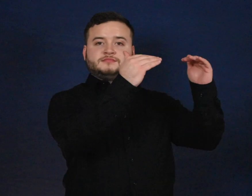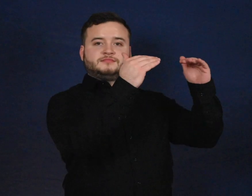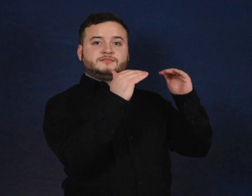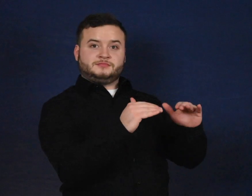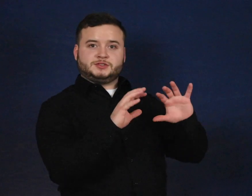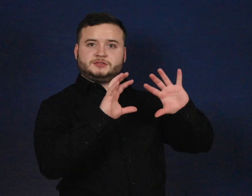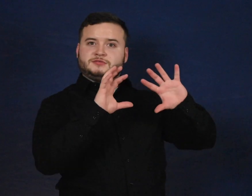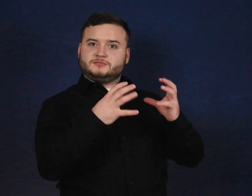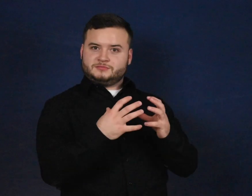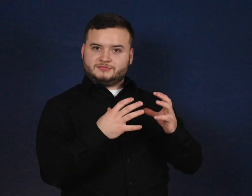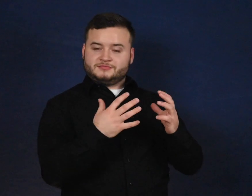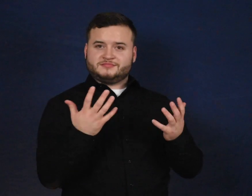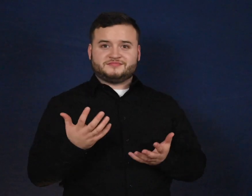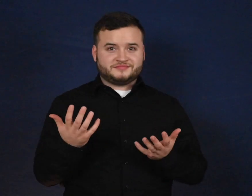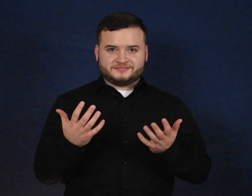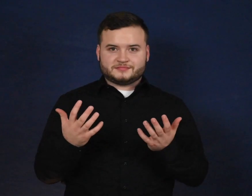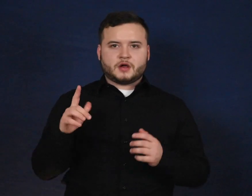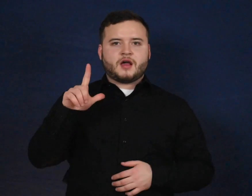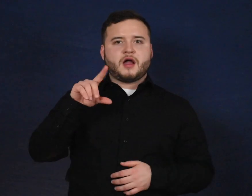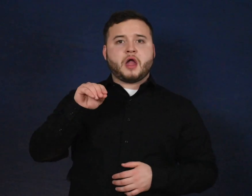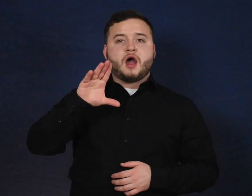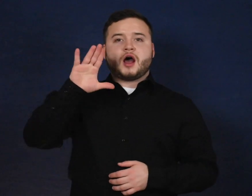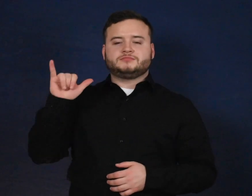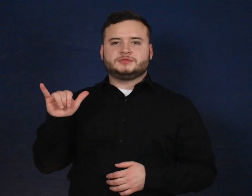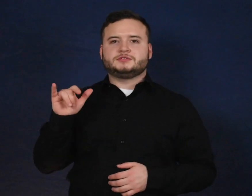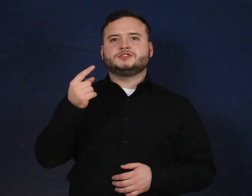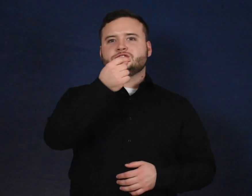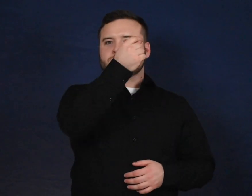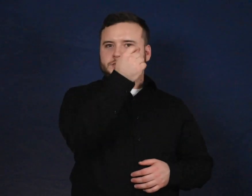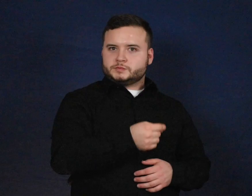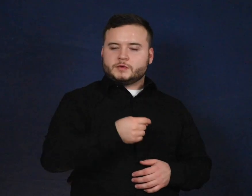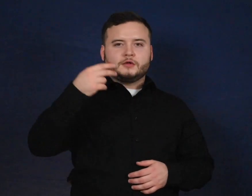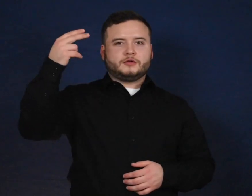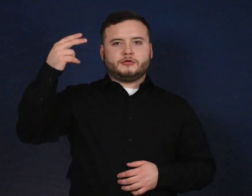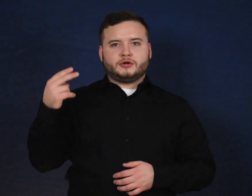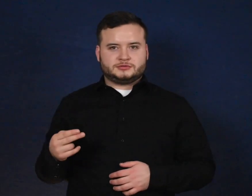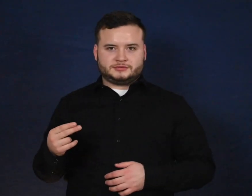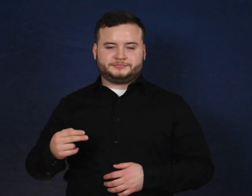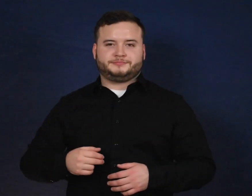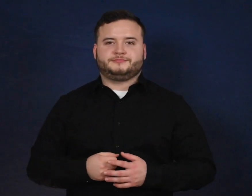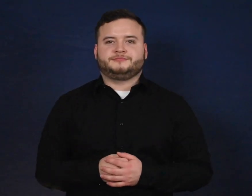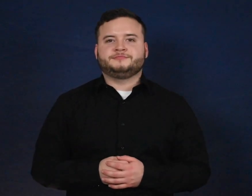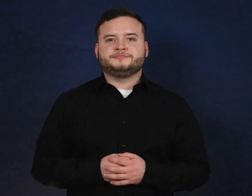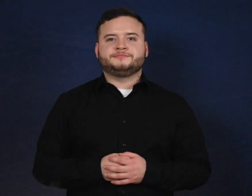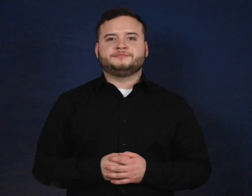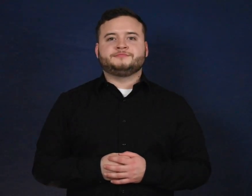Next, we will talk about Lobby Tuesday/Thursday.